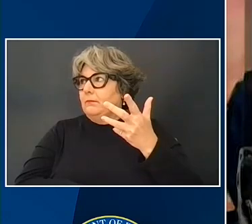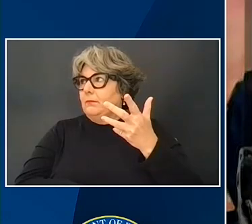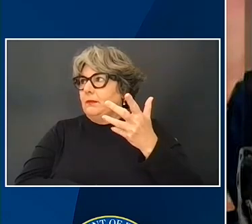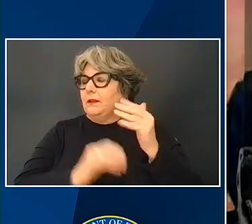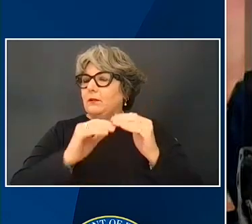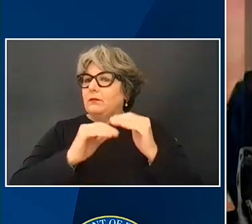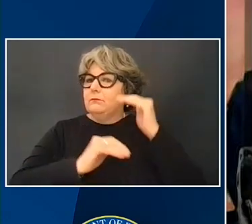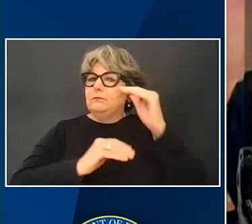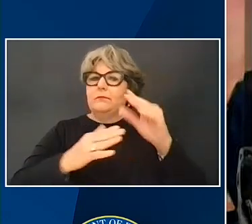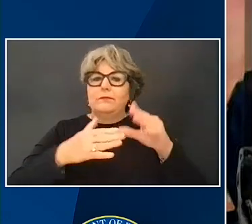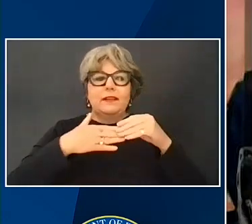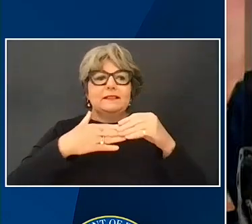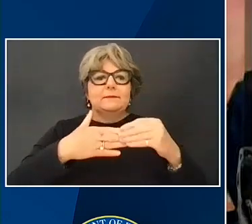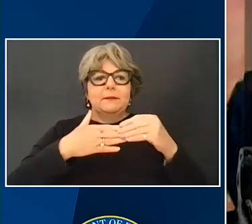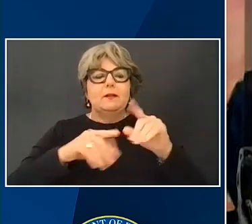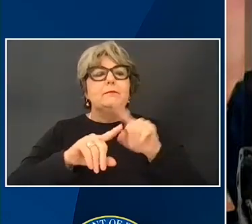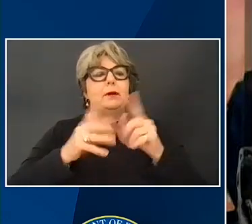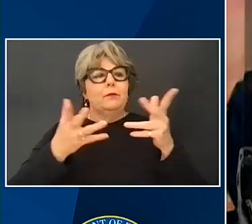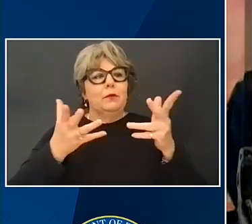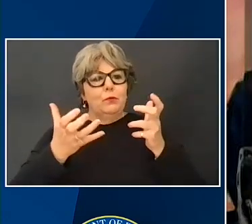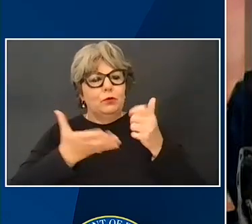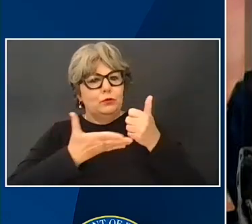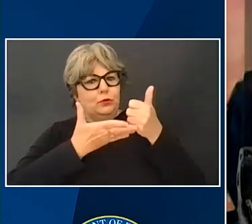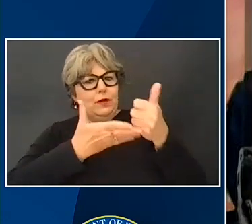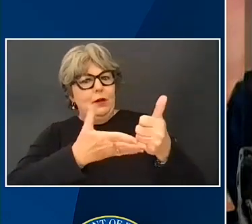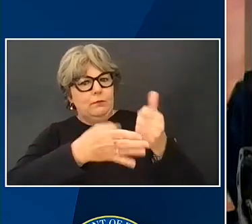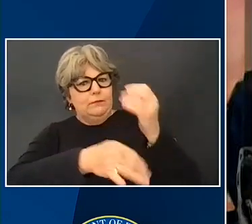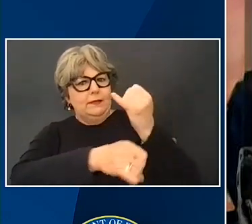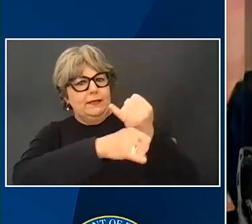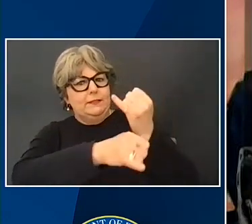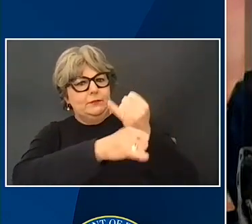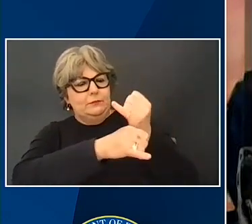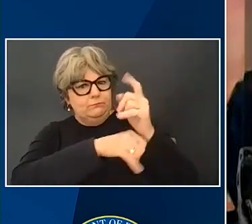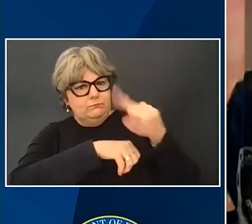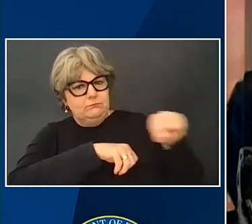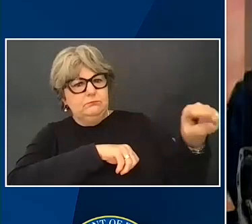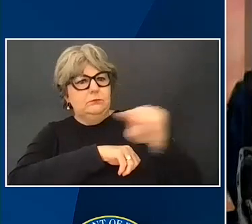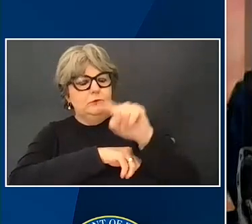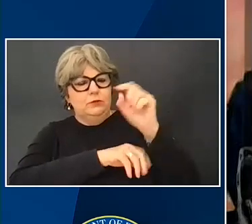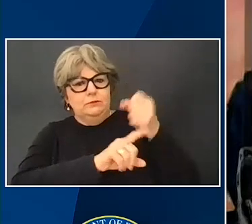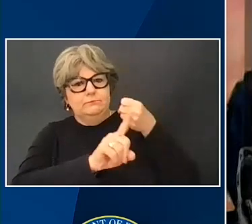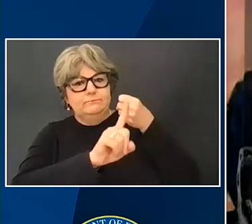But we do want to be able to help institutions that experience one of the